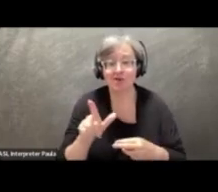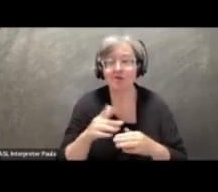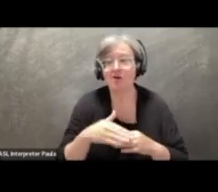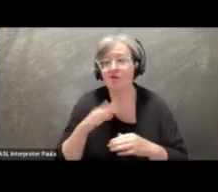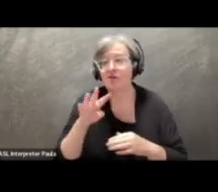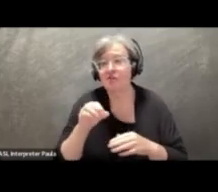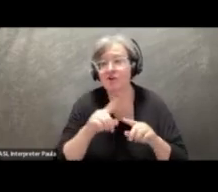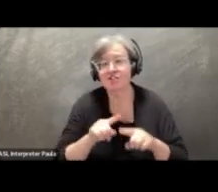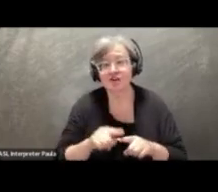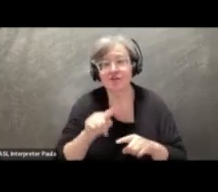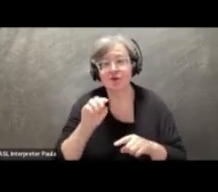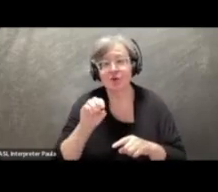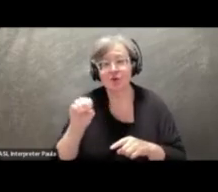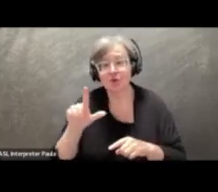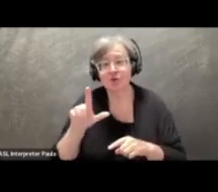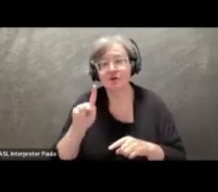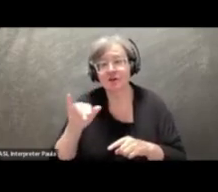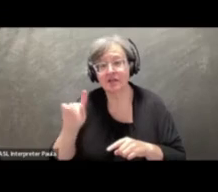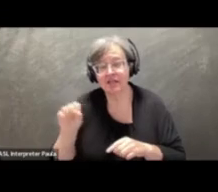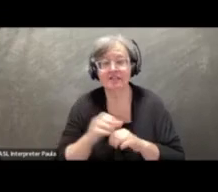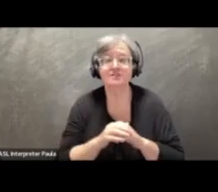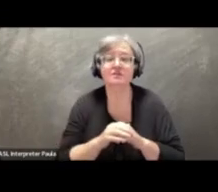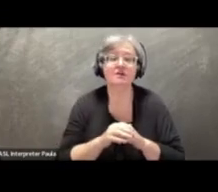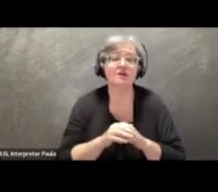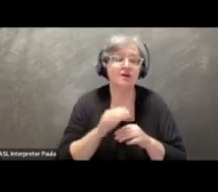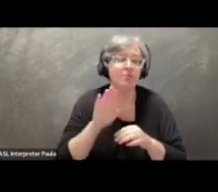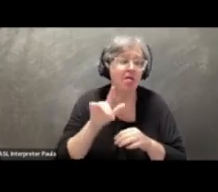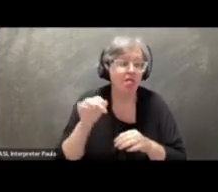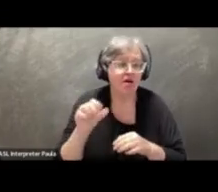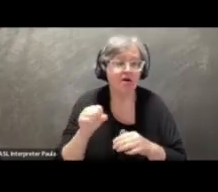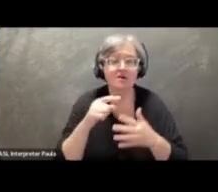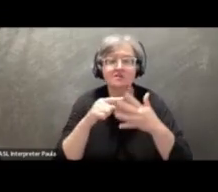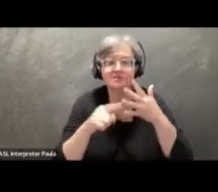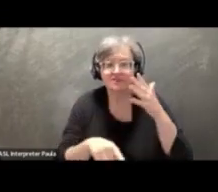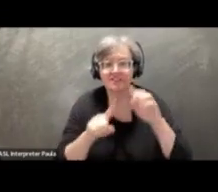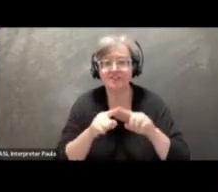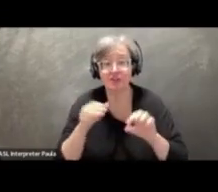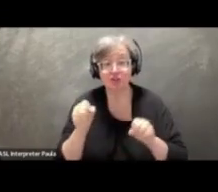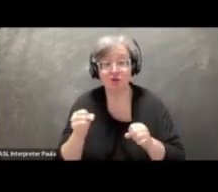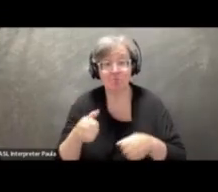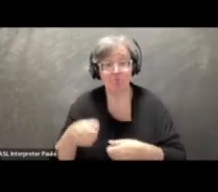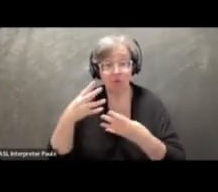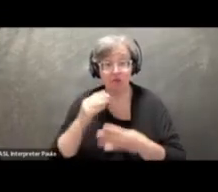blogs and much more developed by subject matter experts that you can access on our website. And